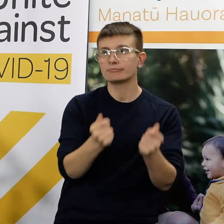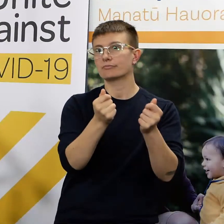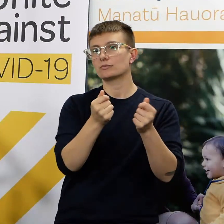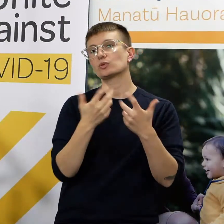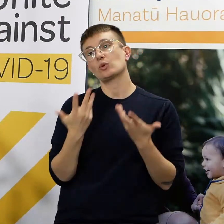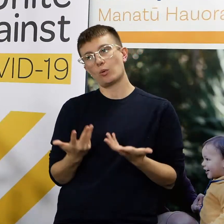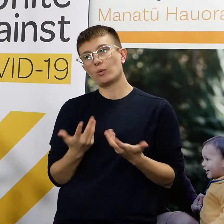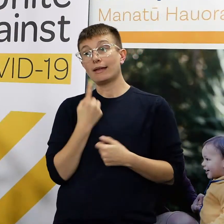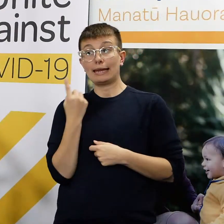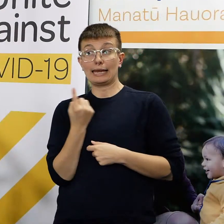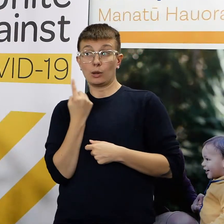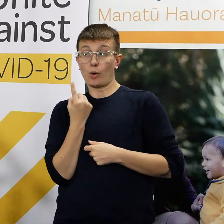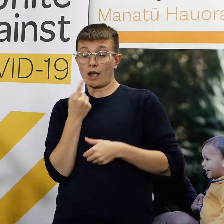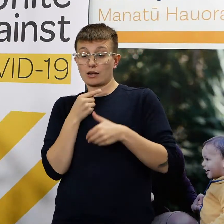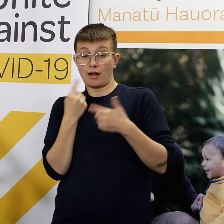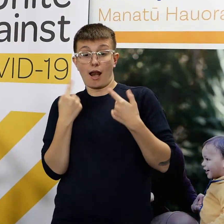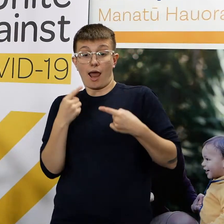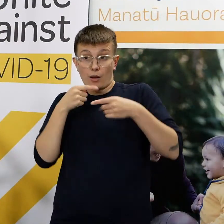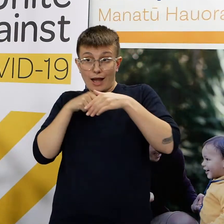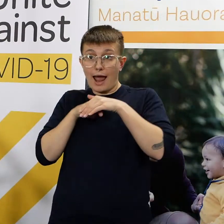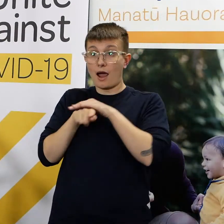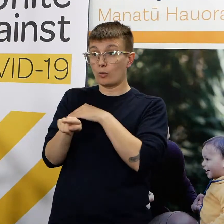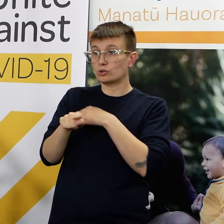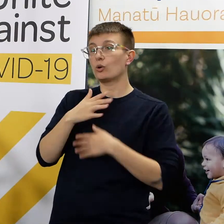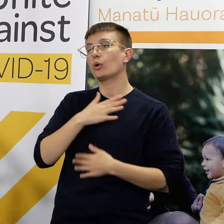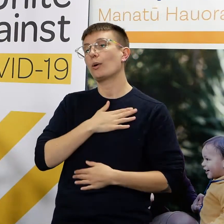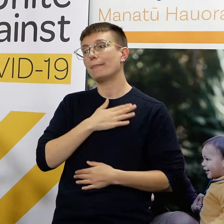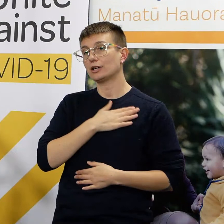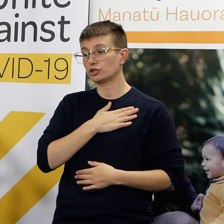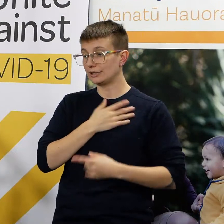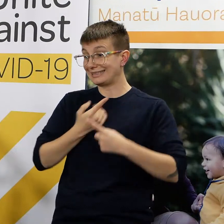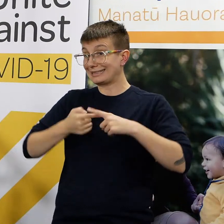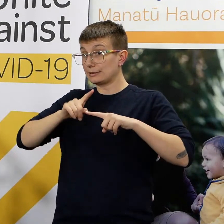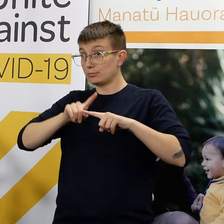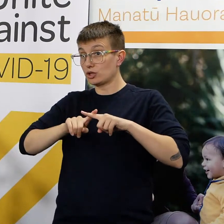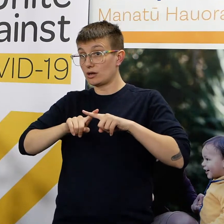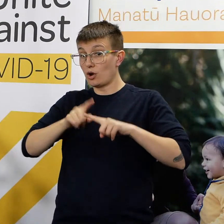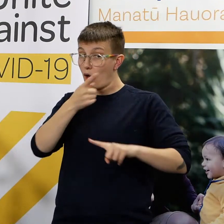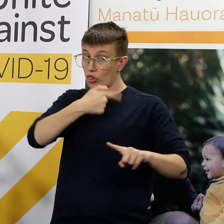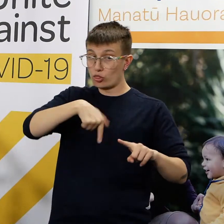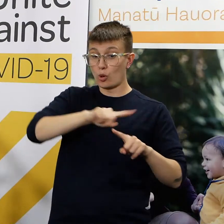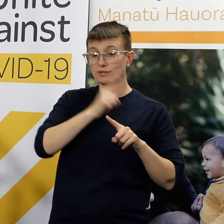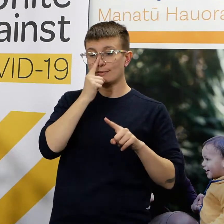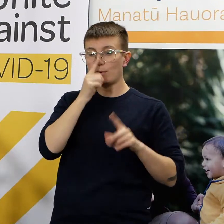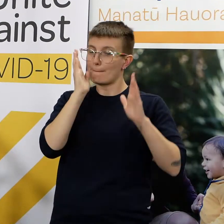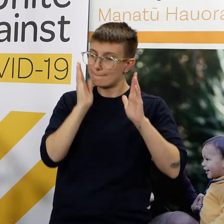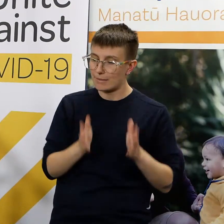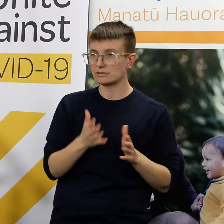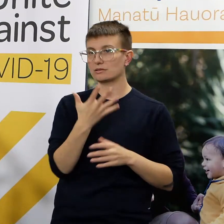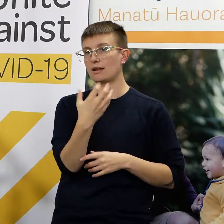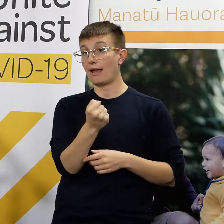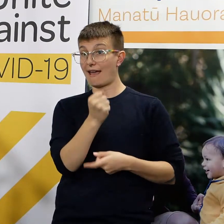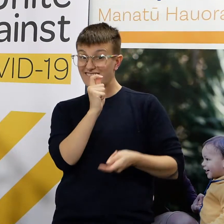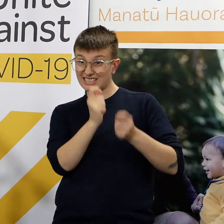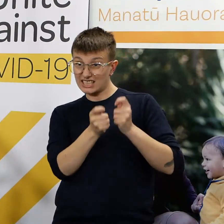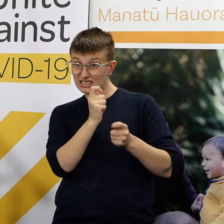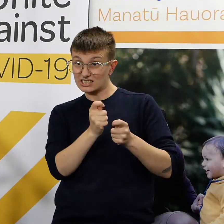for a compassionate exemption is tested and there is a negative test result received and confirmed